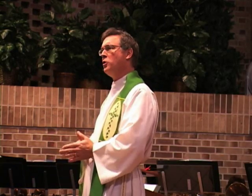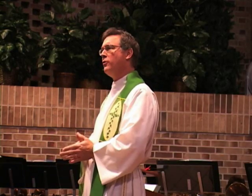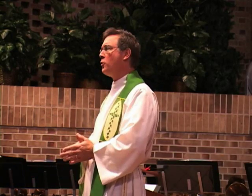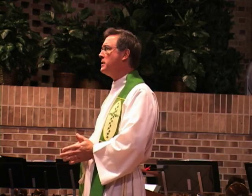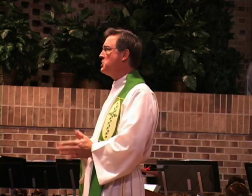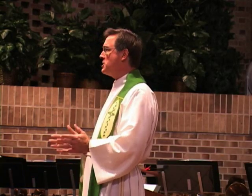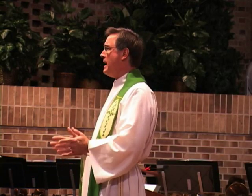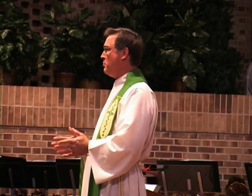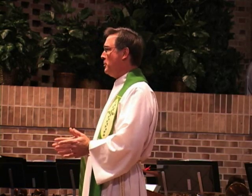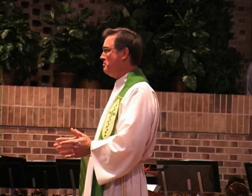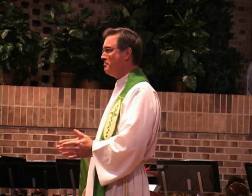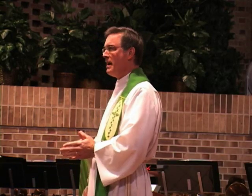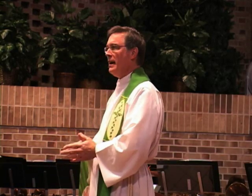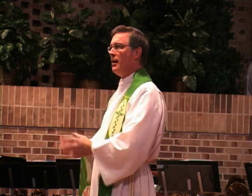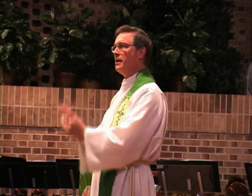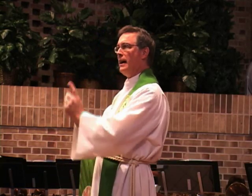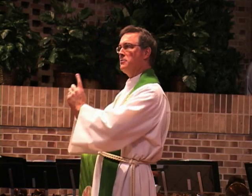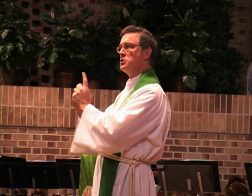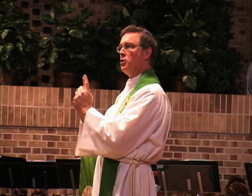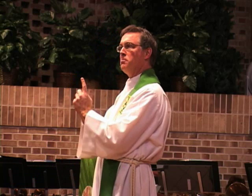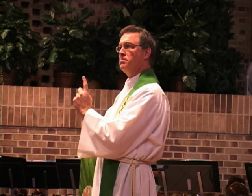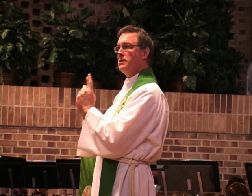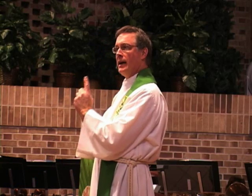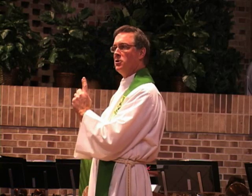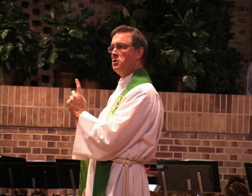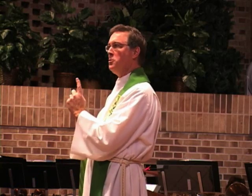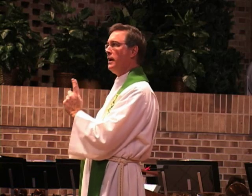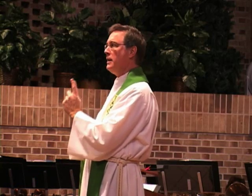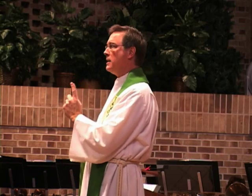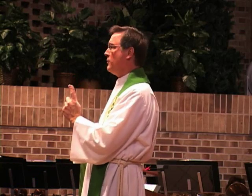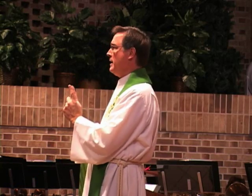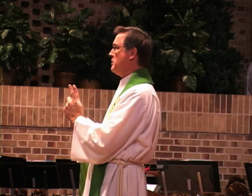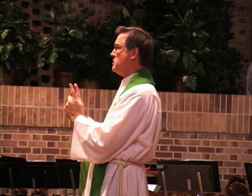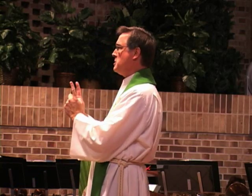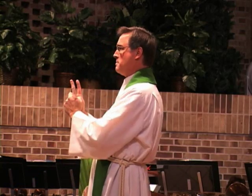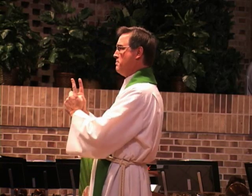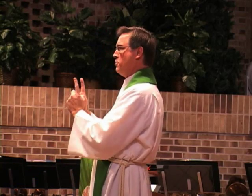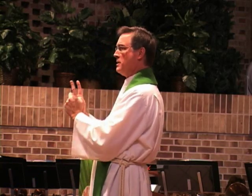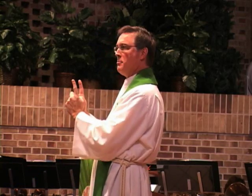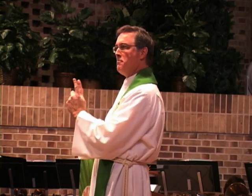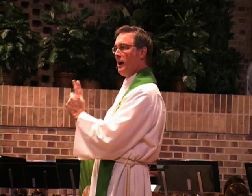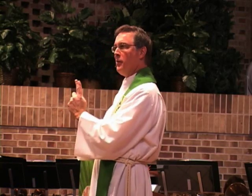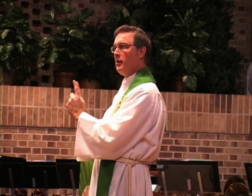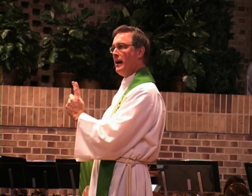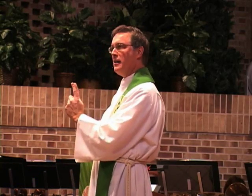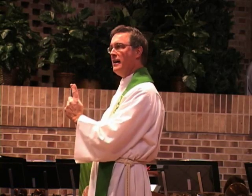sign for peace]. [Caption: Peace] Brian: Now, let's try the sign for disciple. Take your two index fingers, put them in parallel [Brain's thumbs touch each other at his chest height, while index fingers are upright and parallel to each other, while the other six fingers